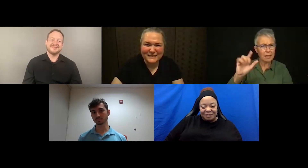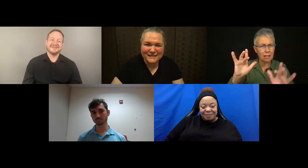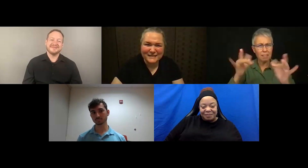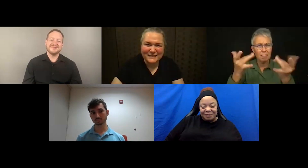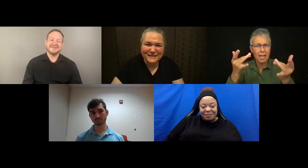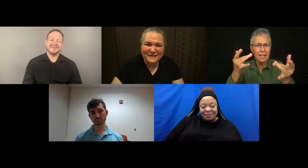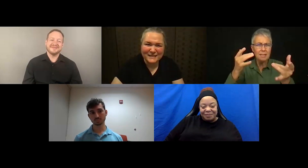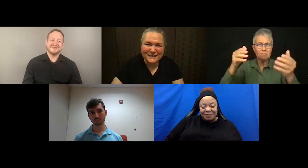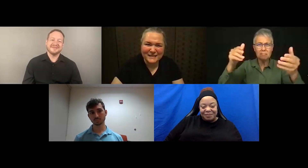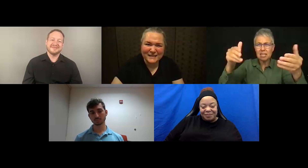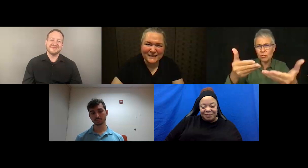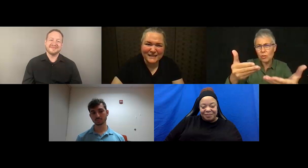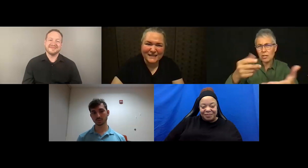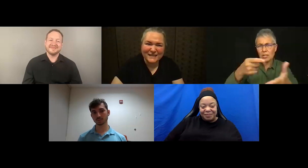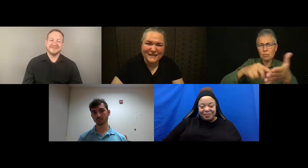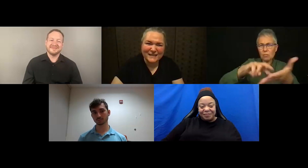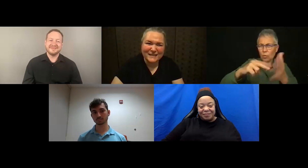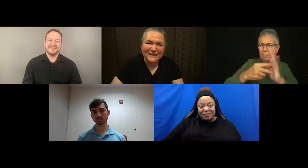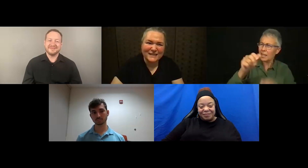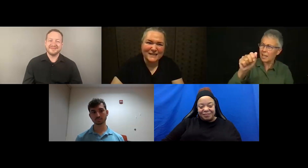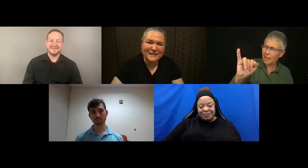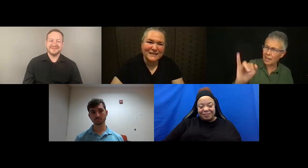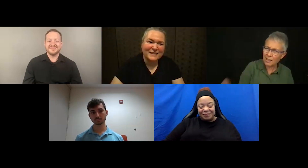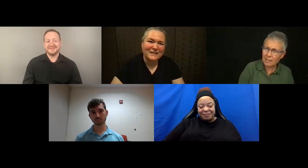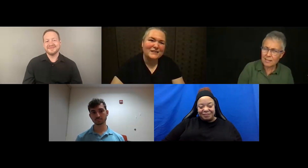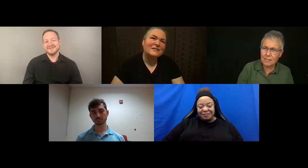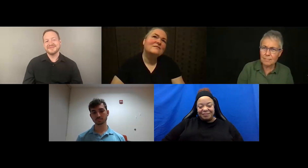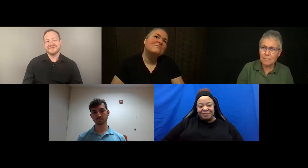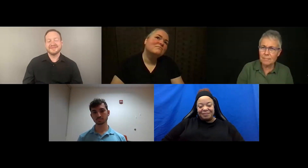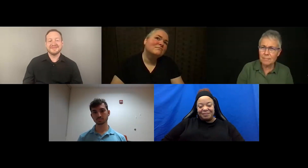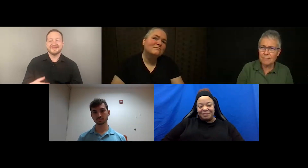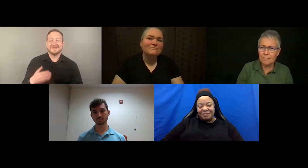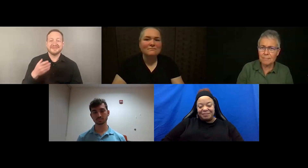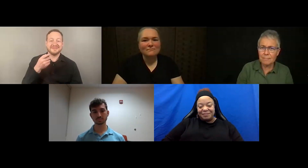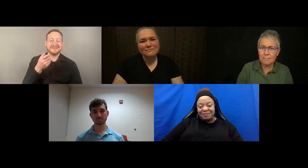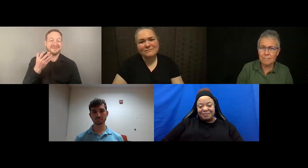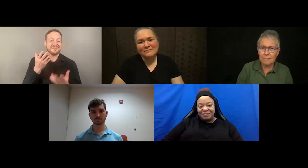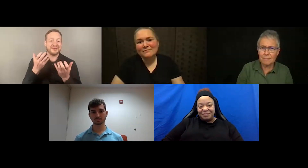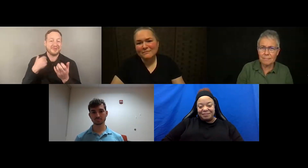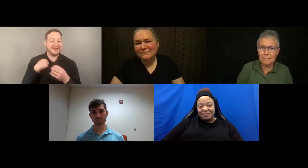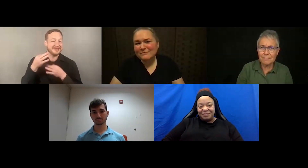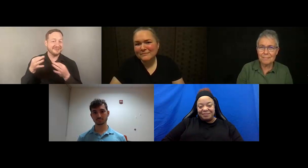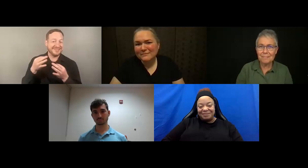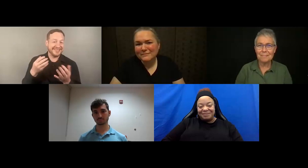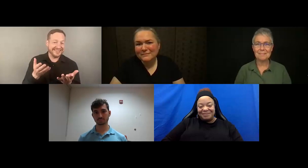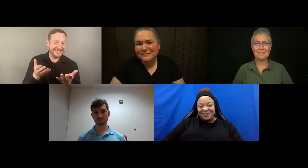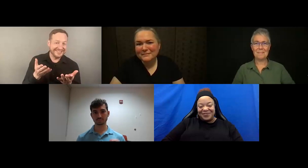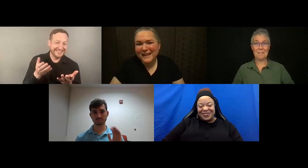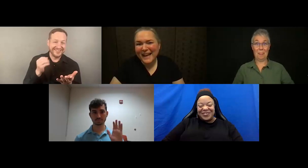can we explain a little bit of the basics? Maybe an introduction of what AI even means? Tim